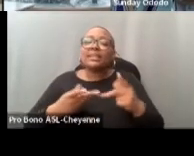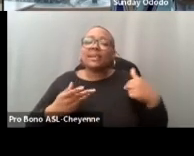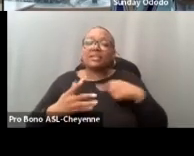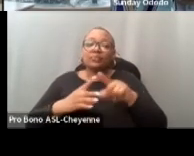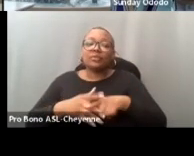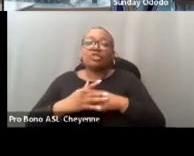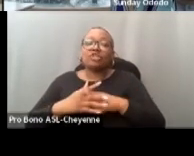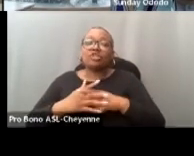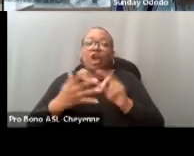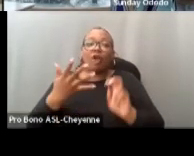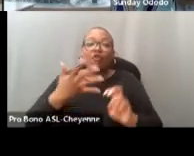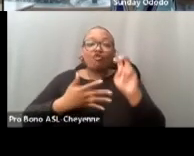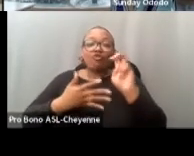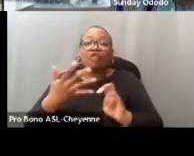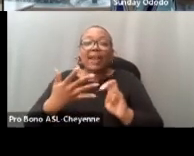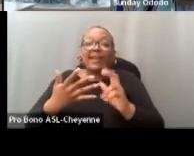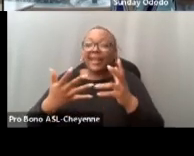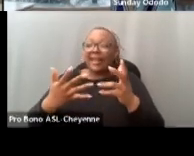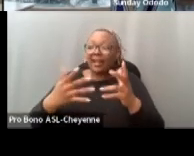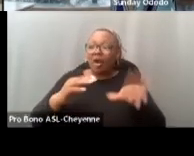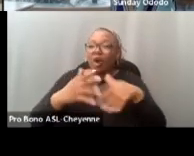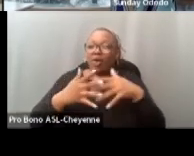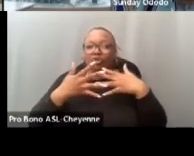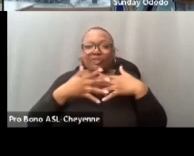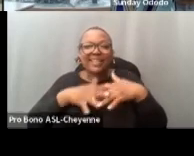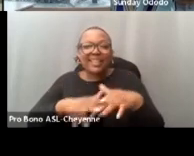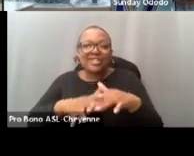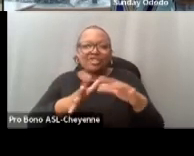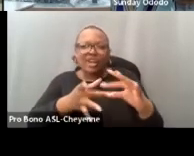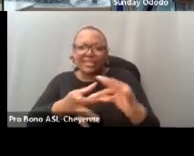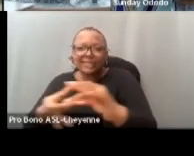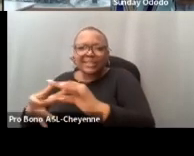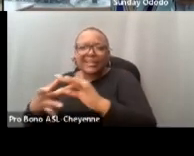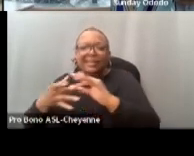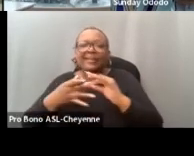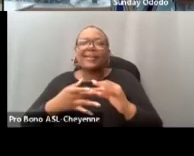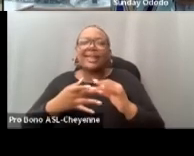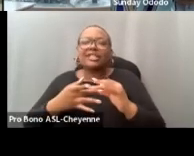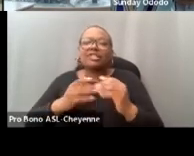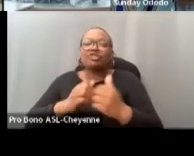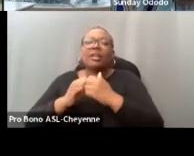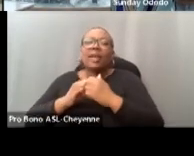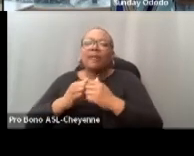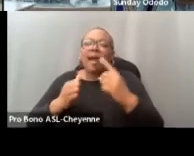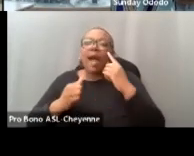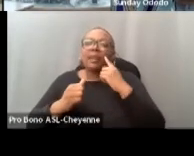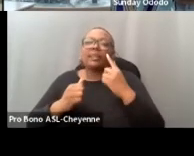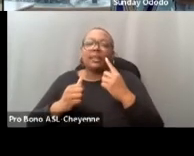all of those integration and connection and negotiation together? That's one of what I was gonna add to,